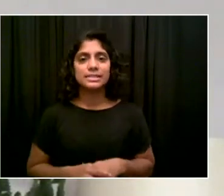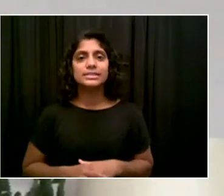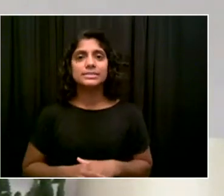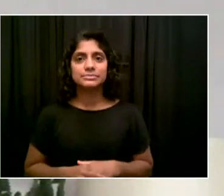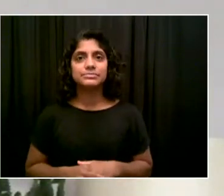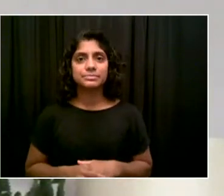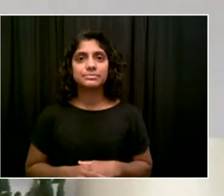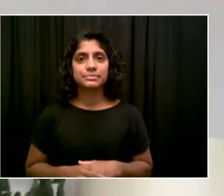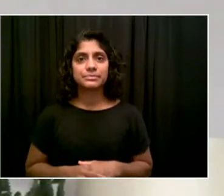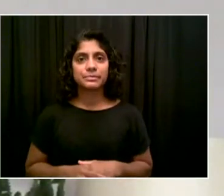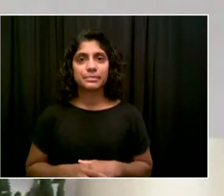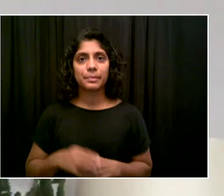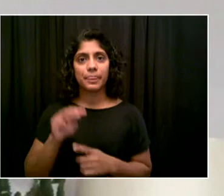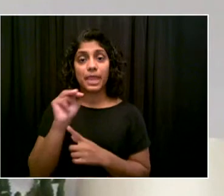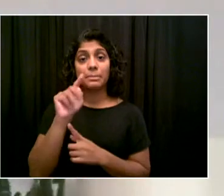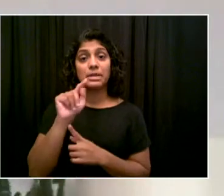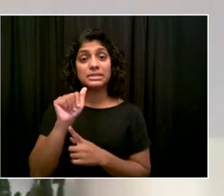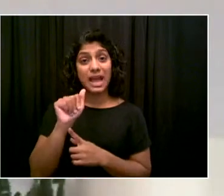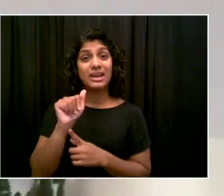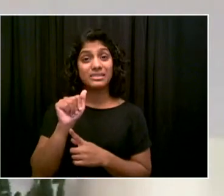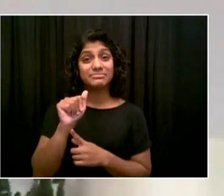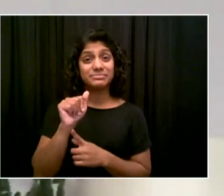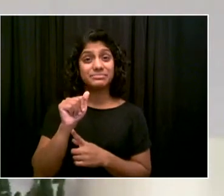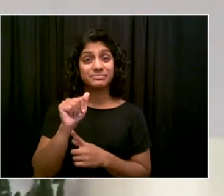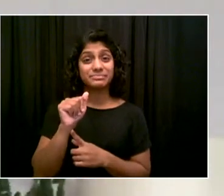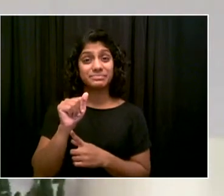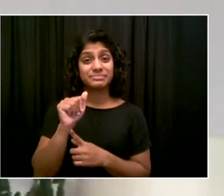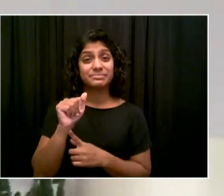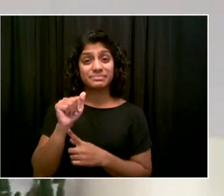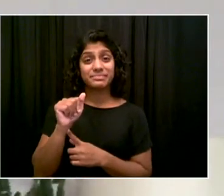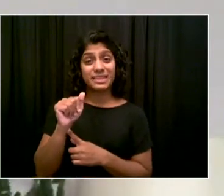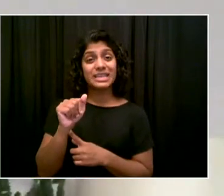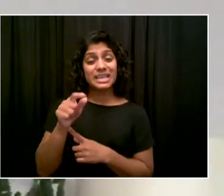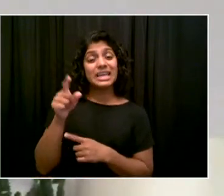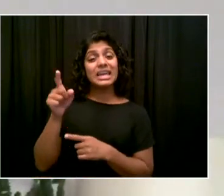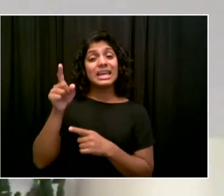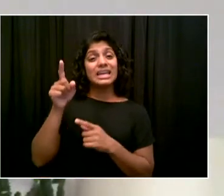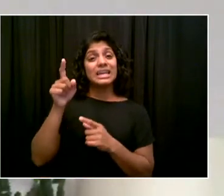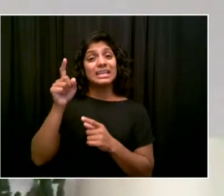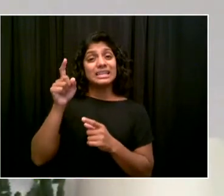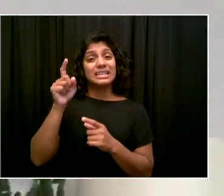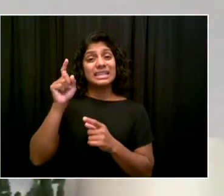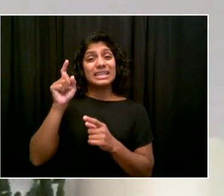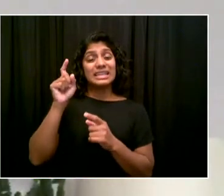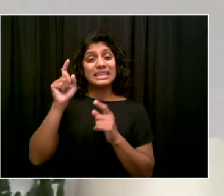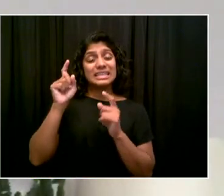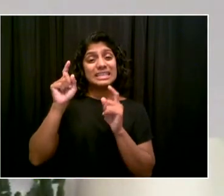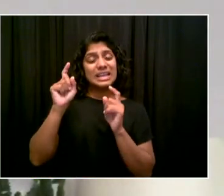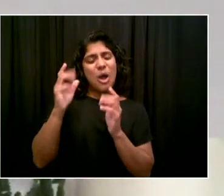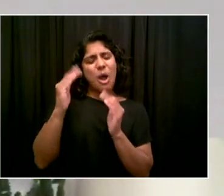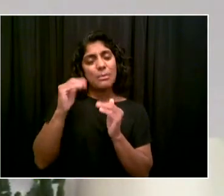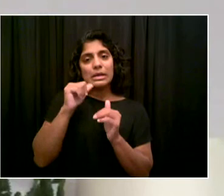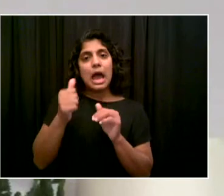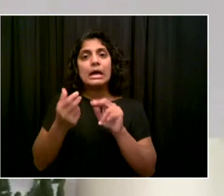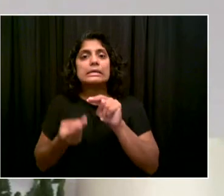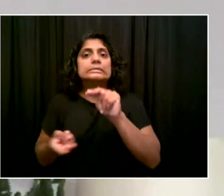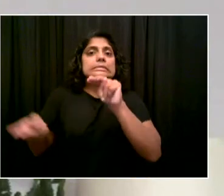PAYING OVER 275. WE SHOLDU BE WORKING TOWARDS